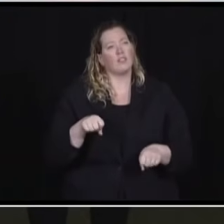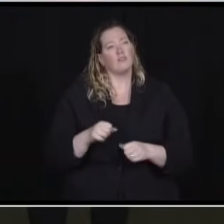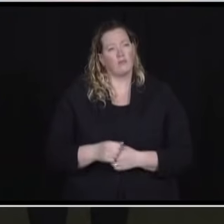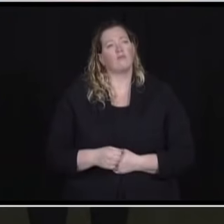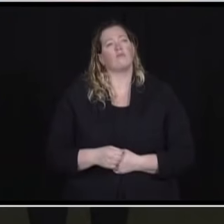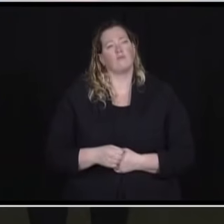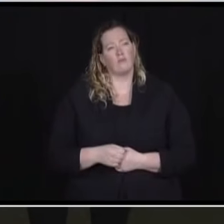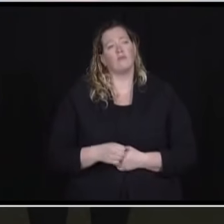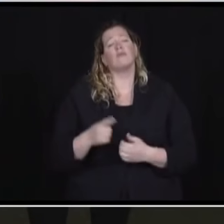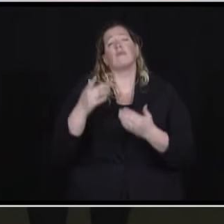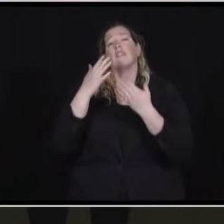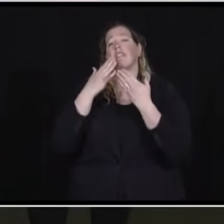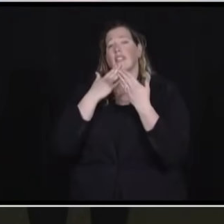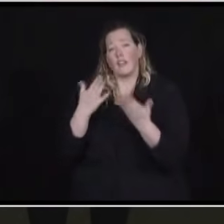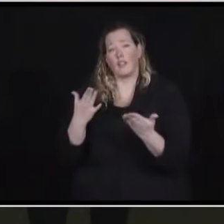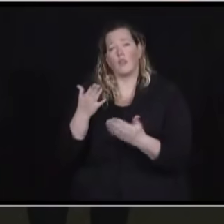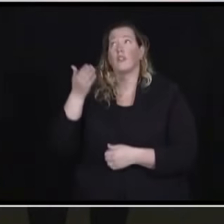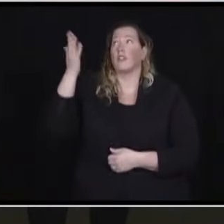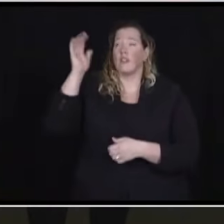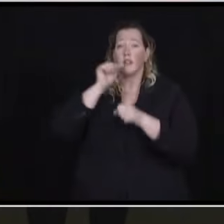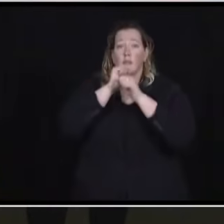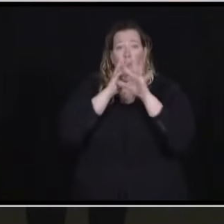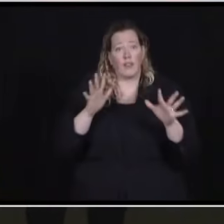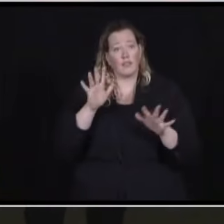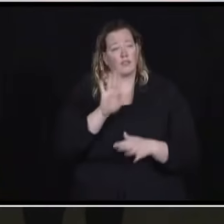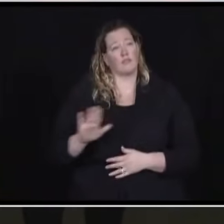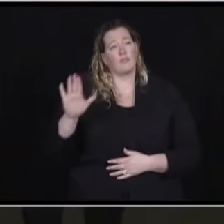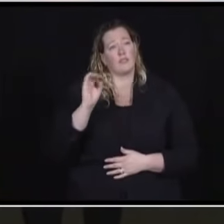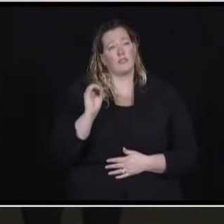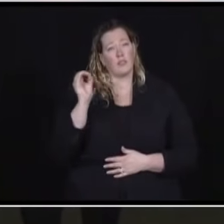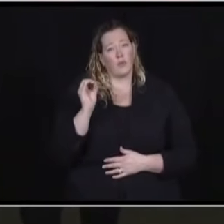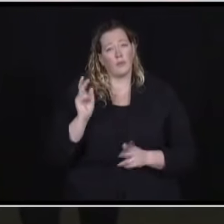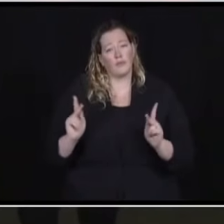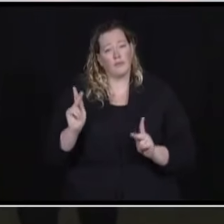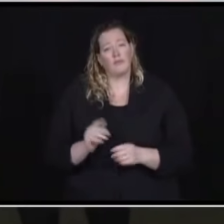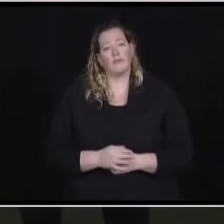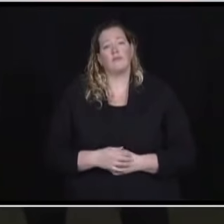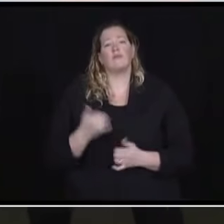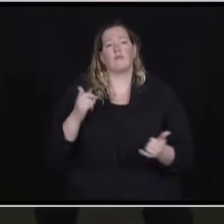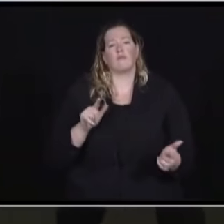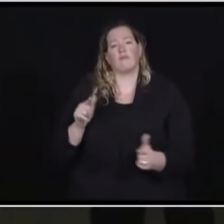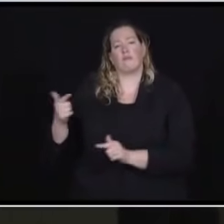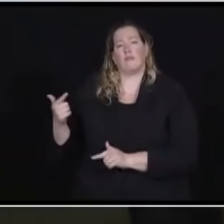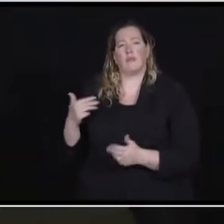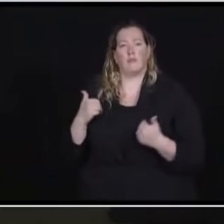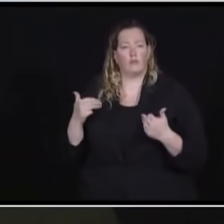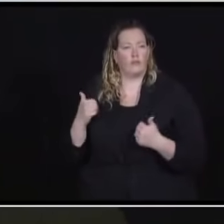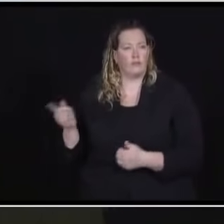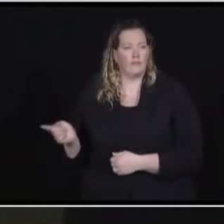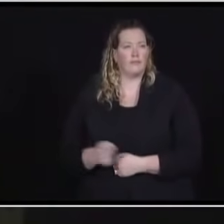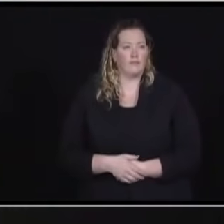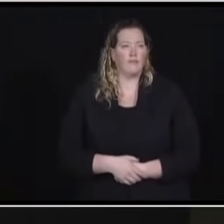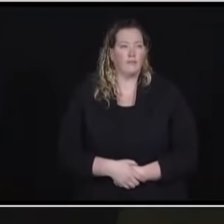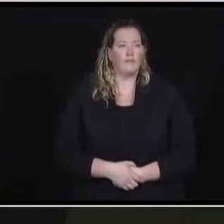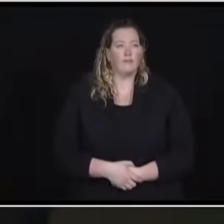And with the support of Gen. Hilliard, with all of us working together, we will accomplish this mission. We will get the job done and we will get through